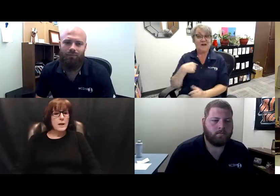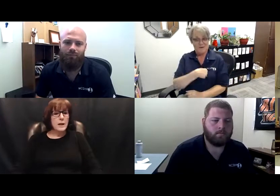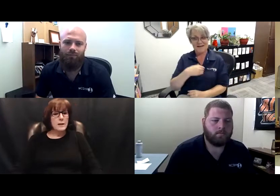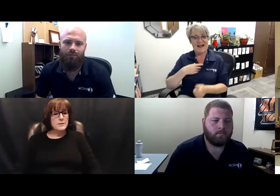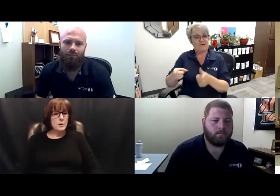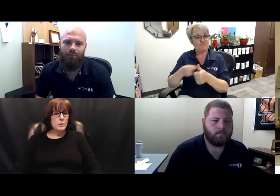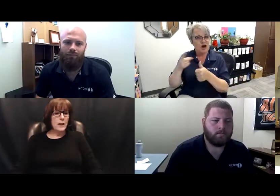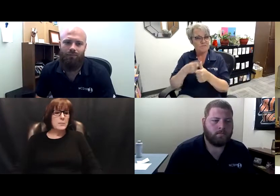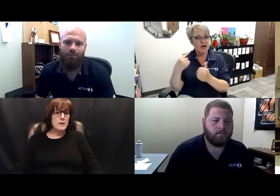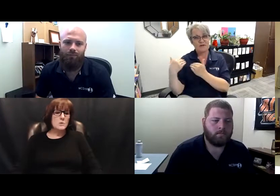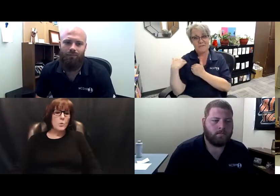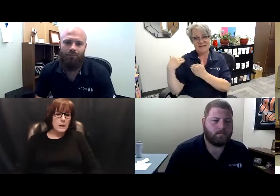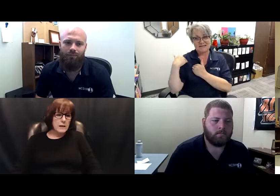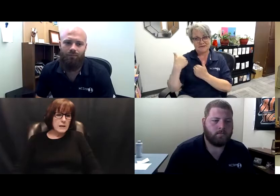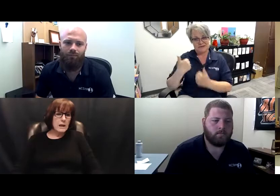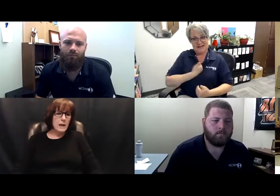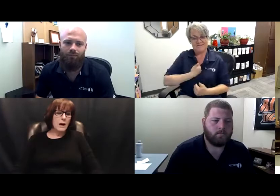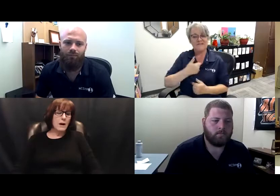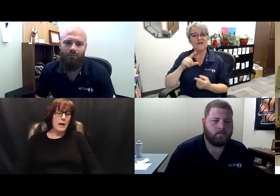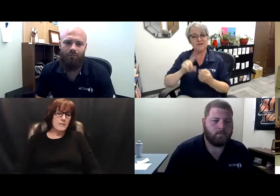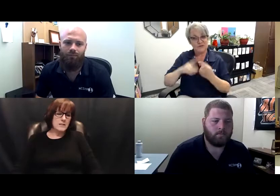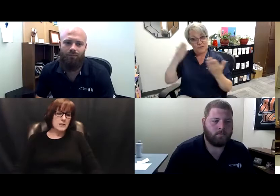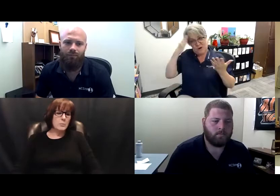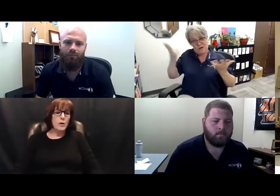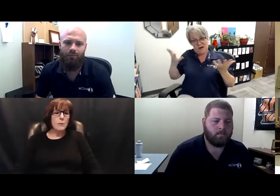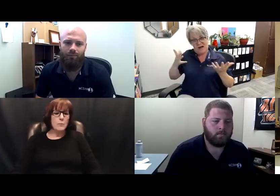and so that means we have to take the